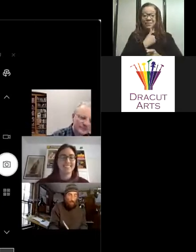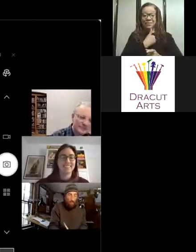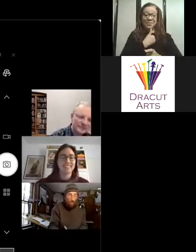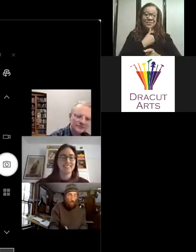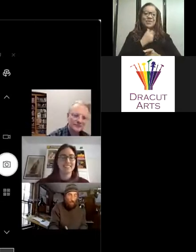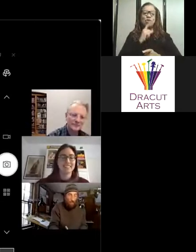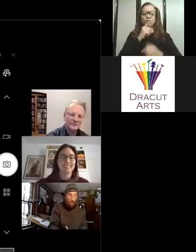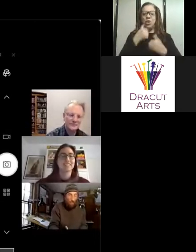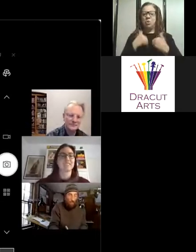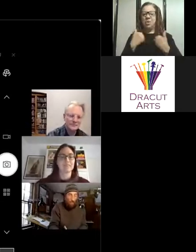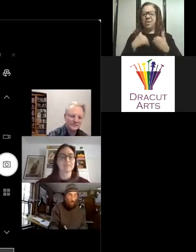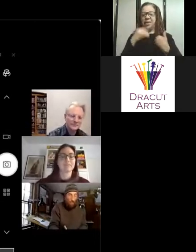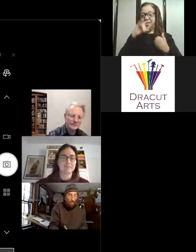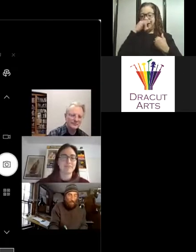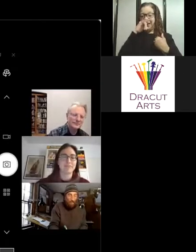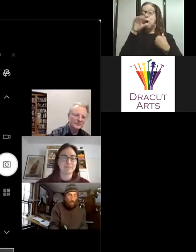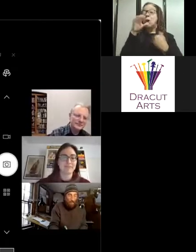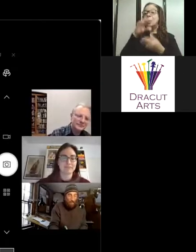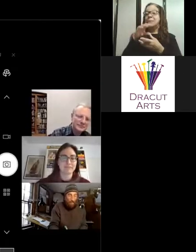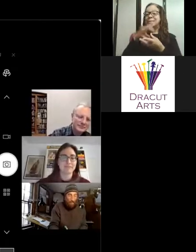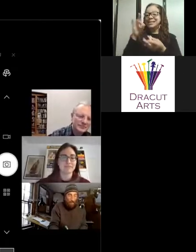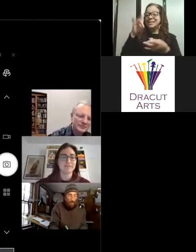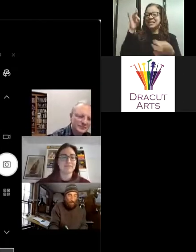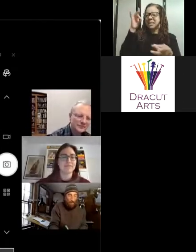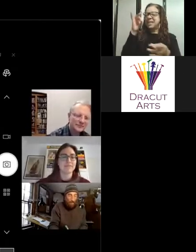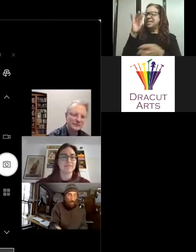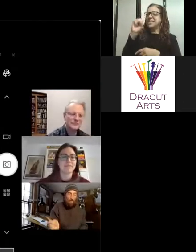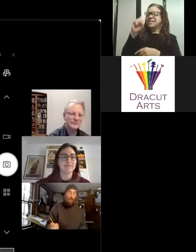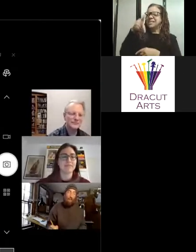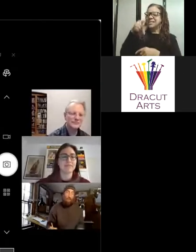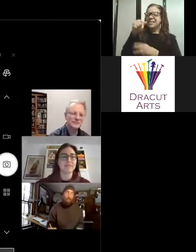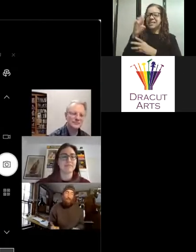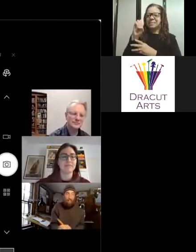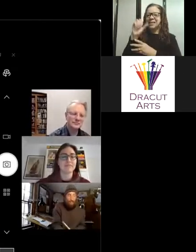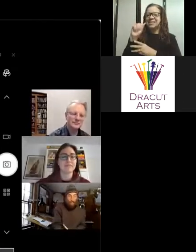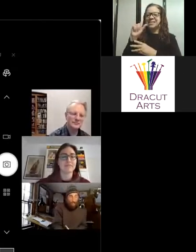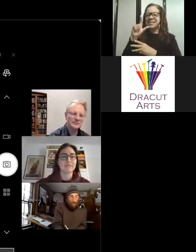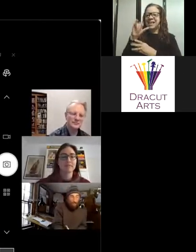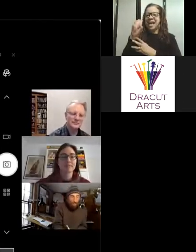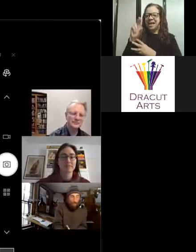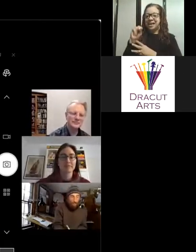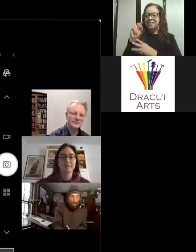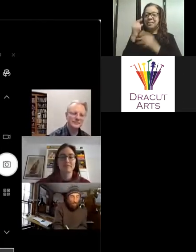kid, or a space alien or something. I'll make the eyes far apart, and there I am as a little kid. And I'll give myself a little